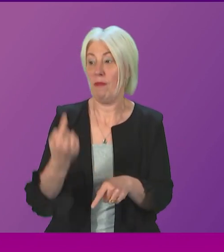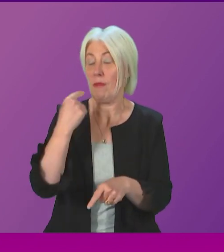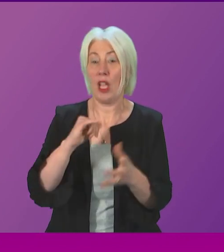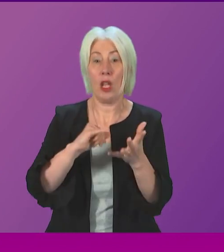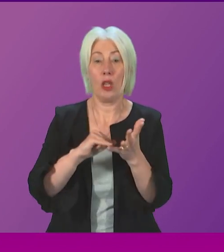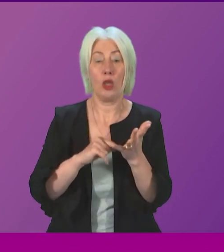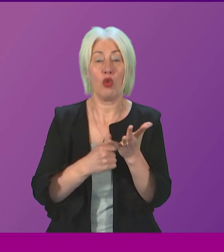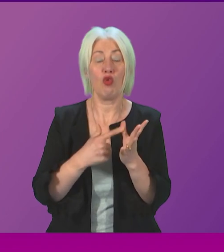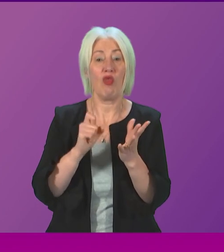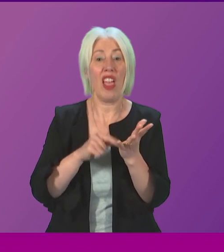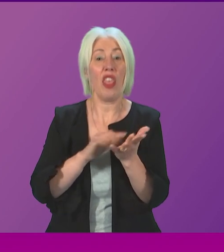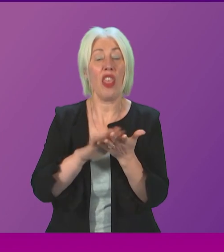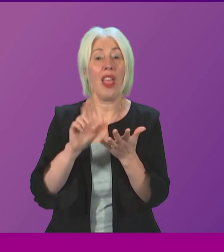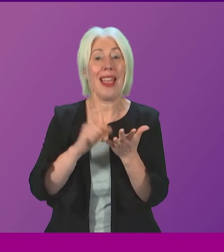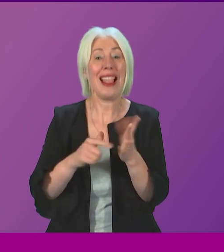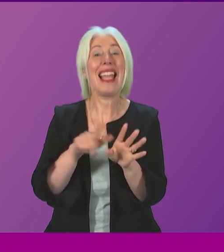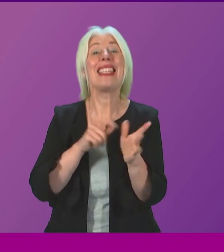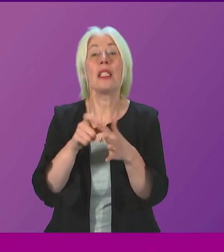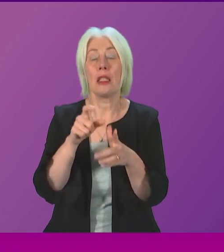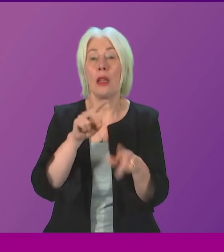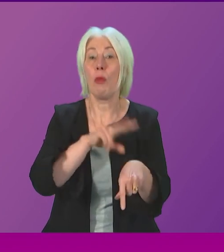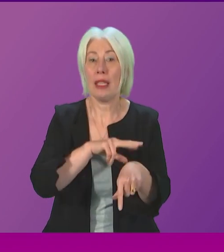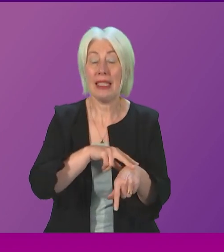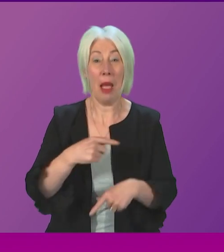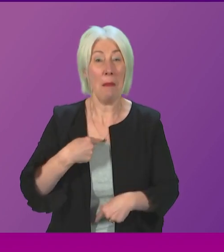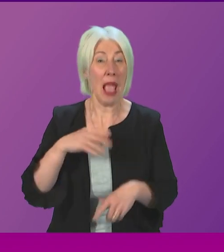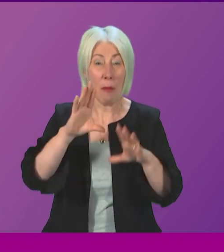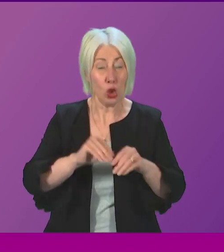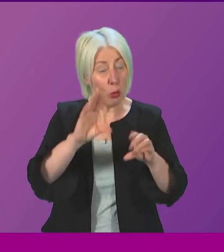I was stopped and searched more than a dozen times when I was a boy, when I was in my car,